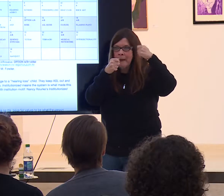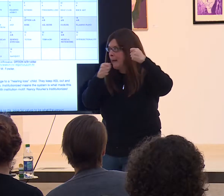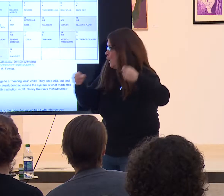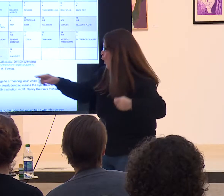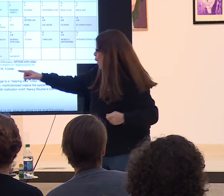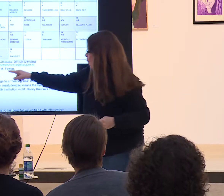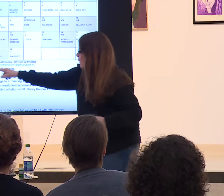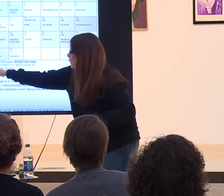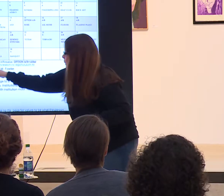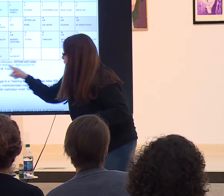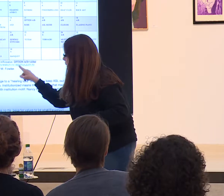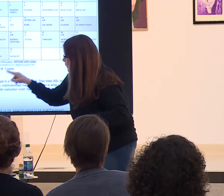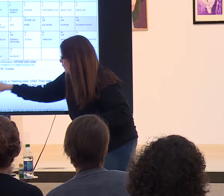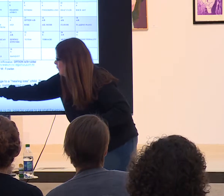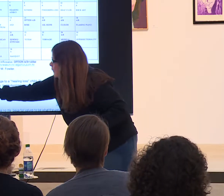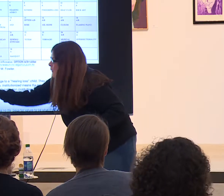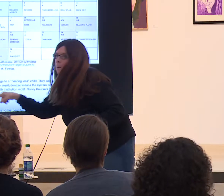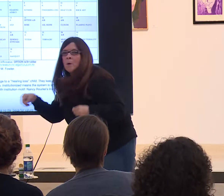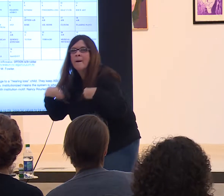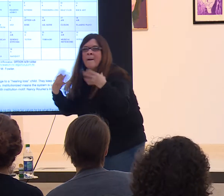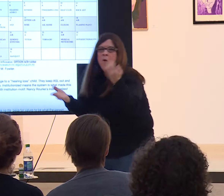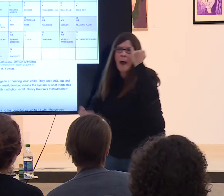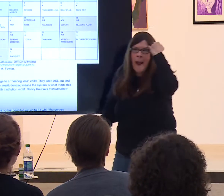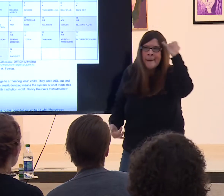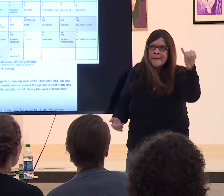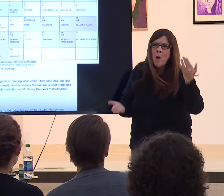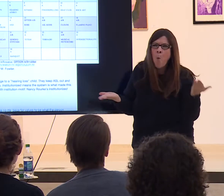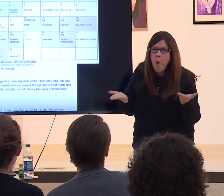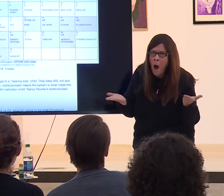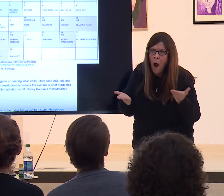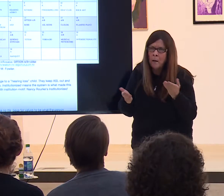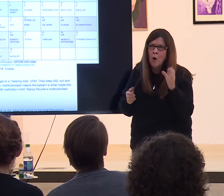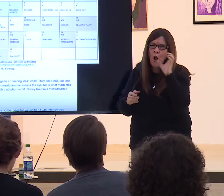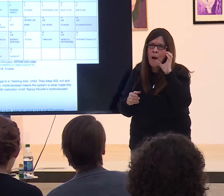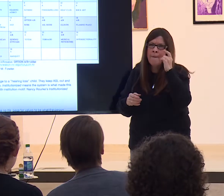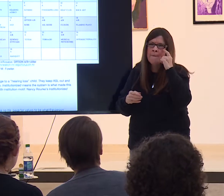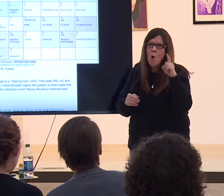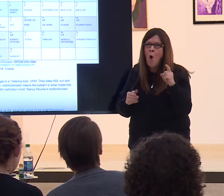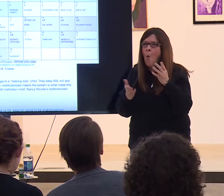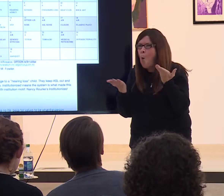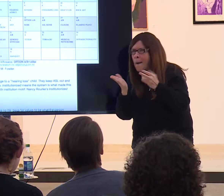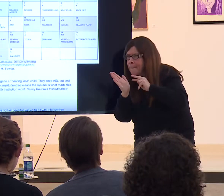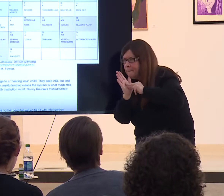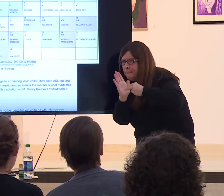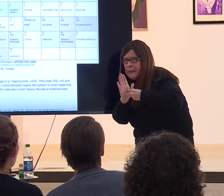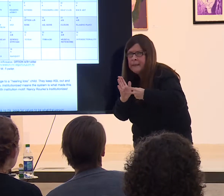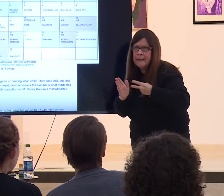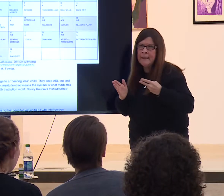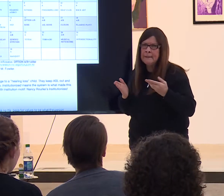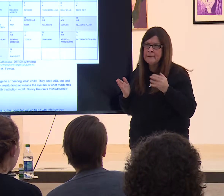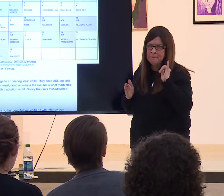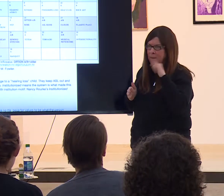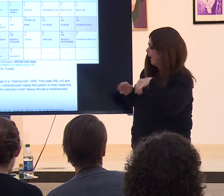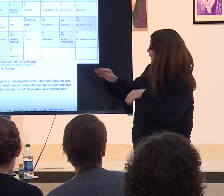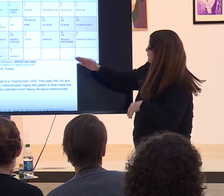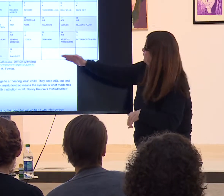I added links, I added more expansion on each motif, what specifically I'm looking for,